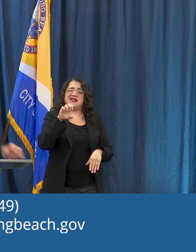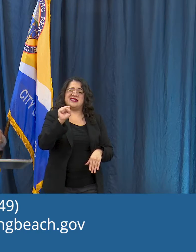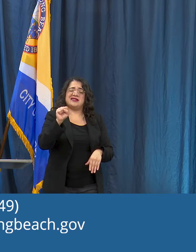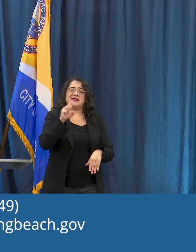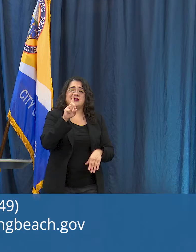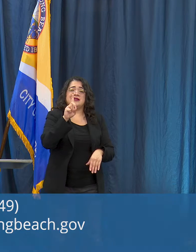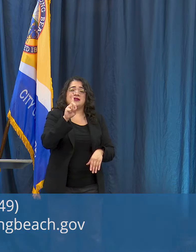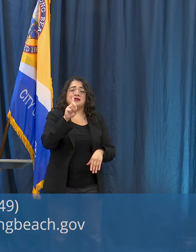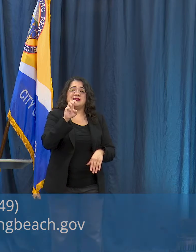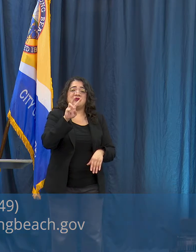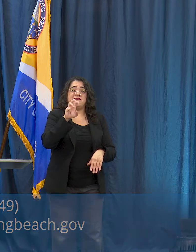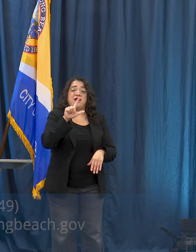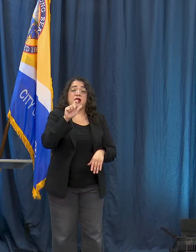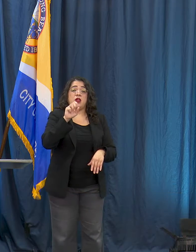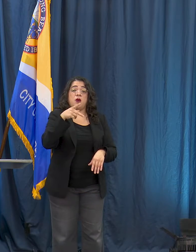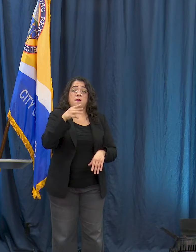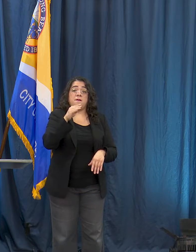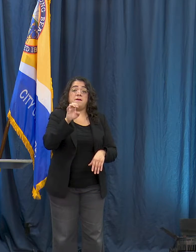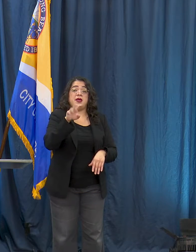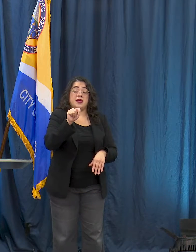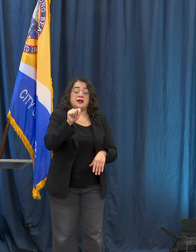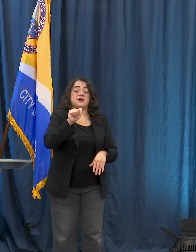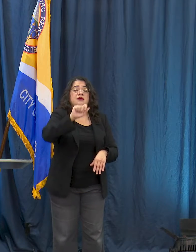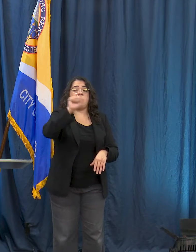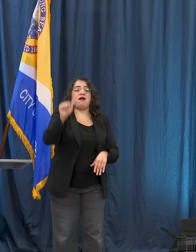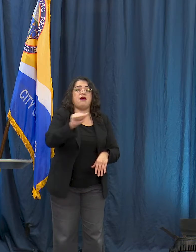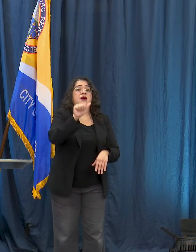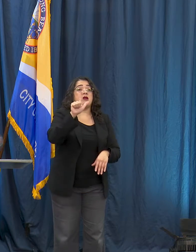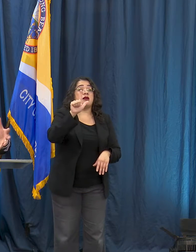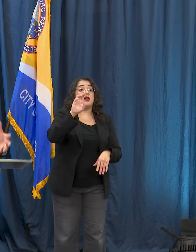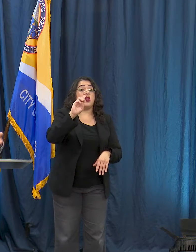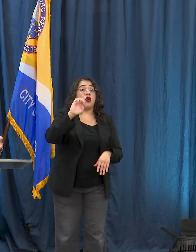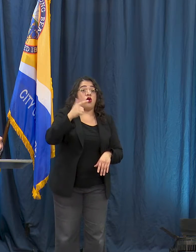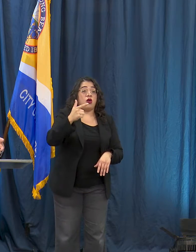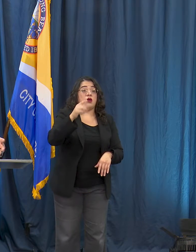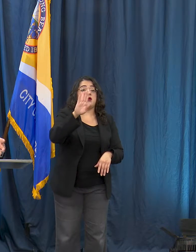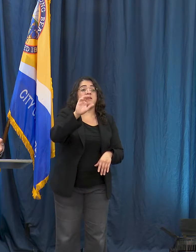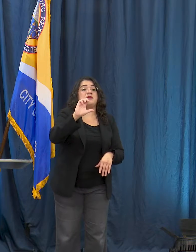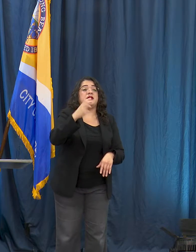You can also contact many of the business improvement districts that are